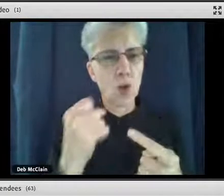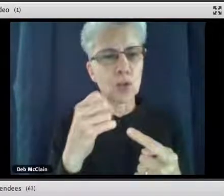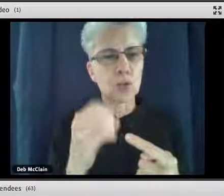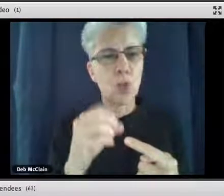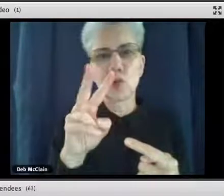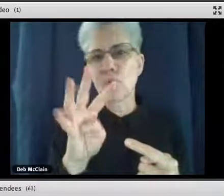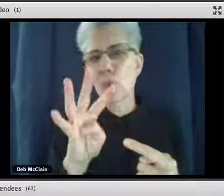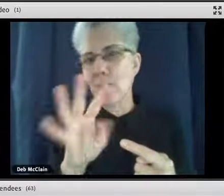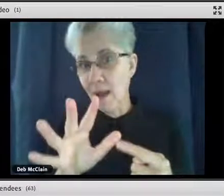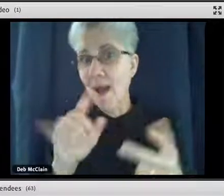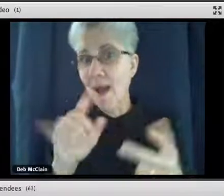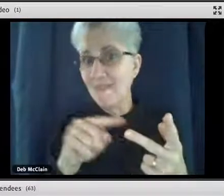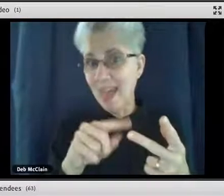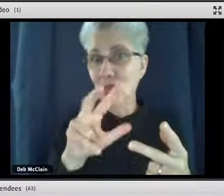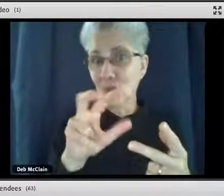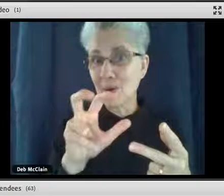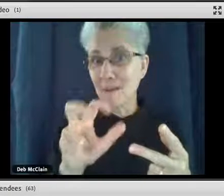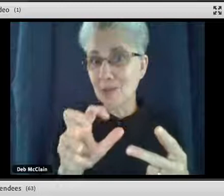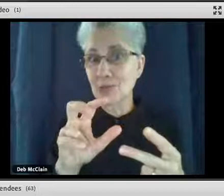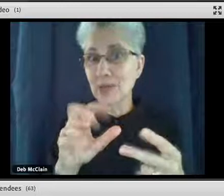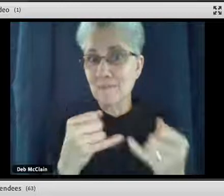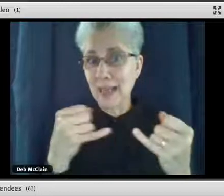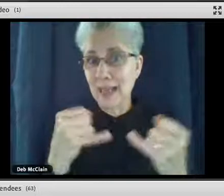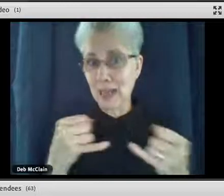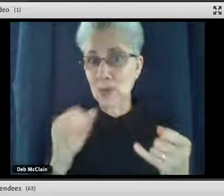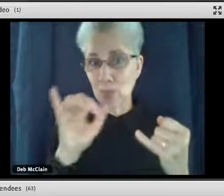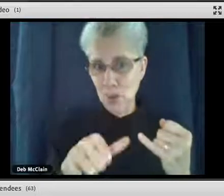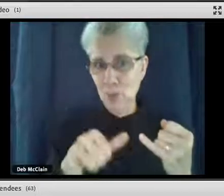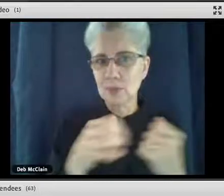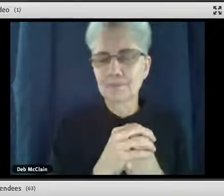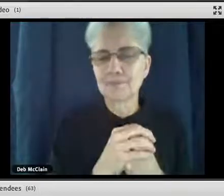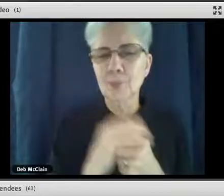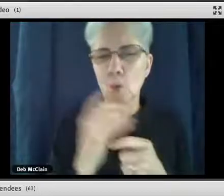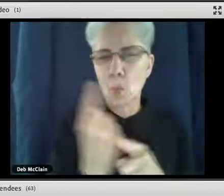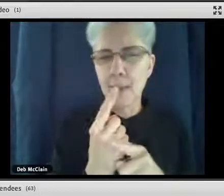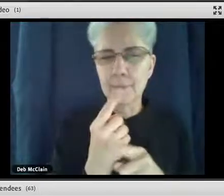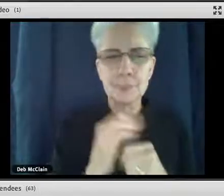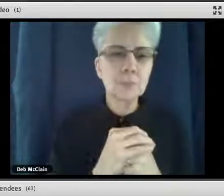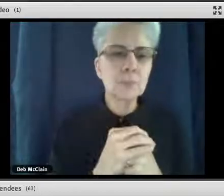So like the 245, the 300 field, et cetera. Right.